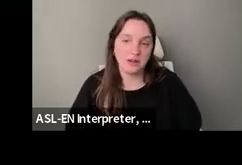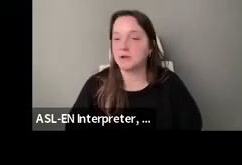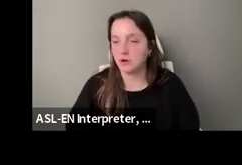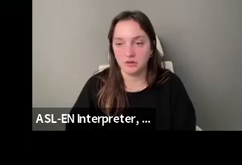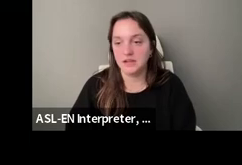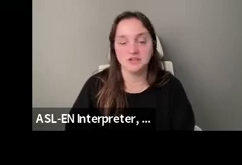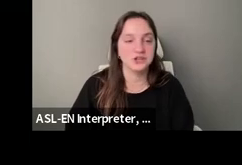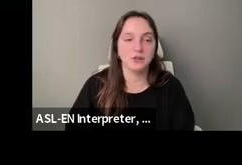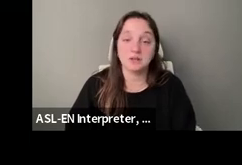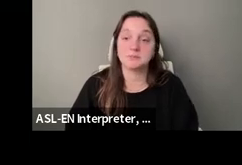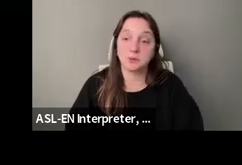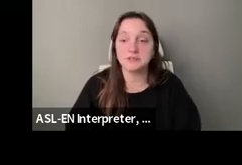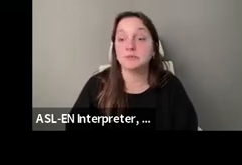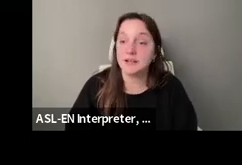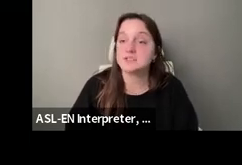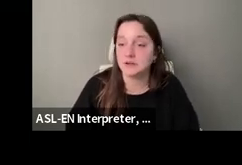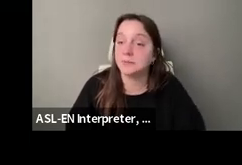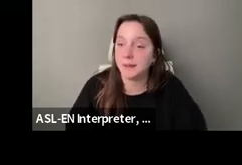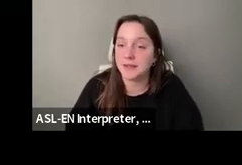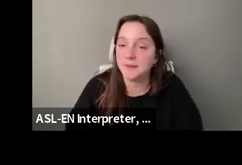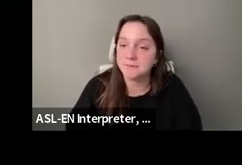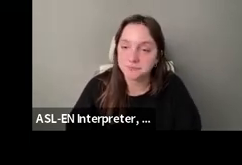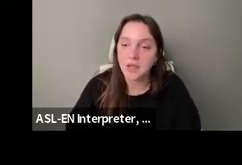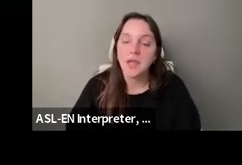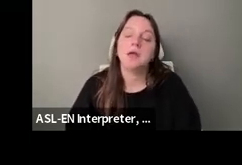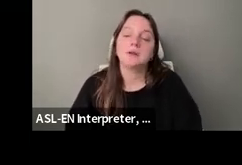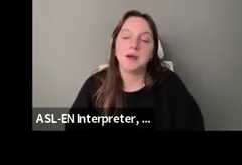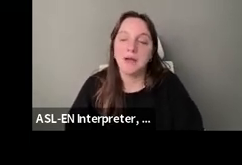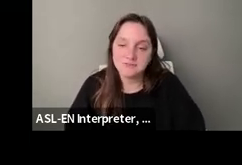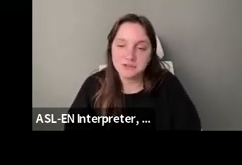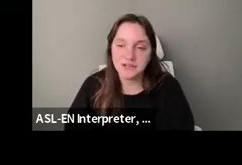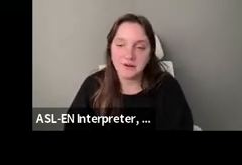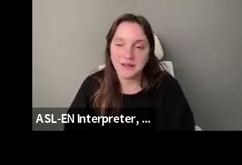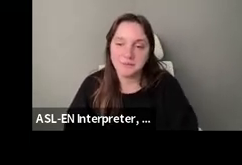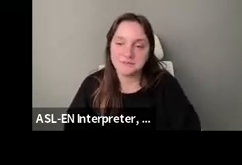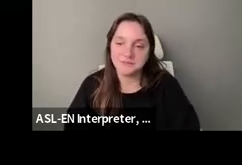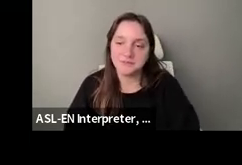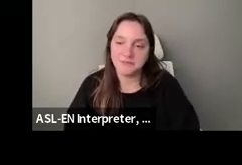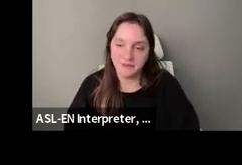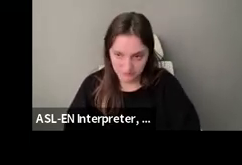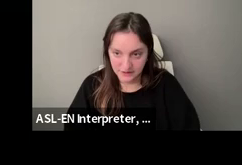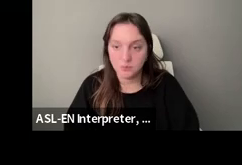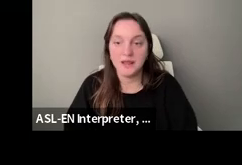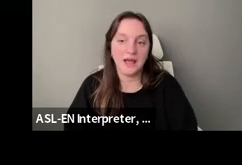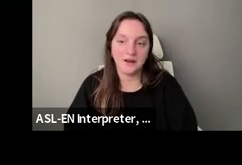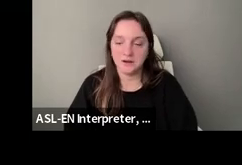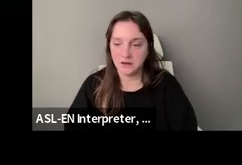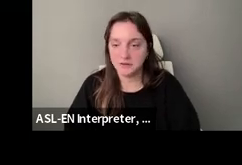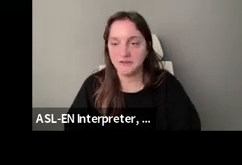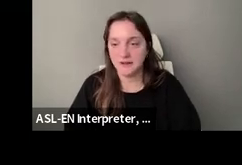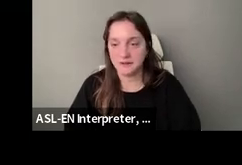called and she lost parental rights to her baby. Now, after DRA was founded, we had another family who we worked with who had allowed